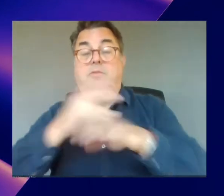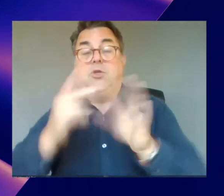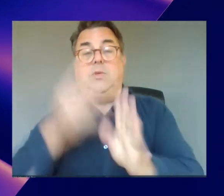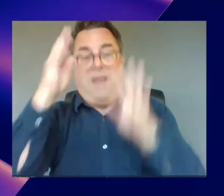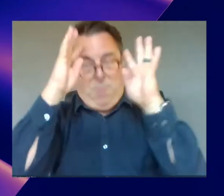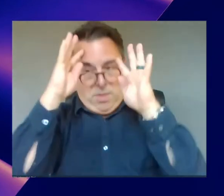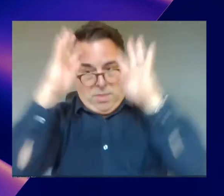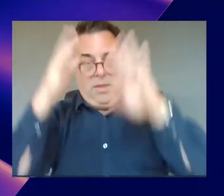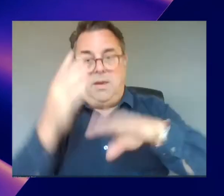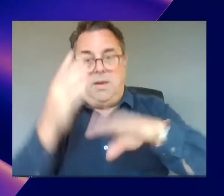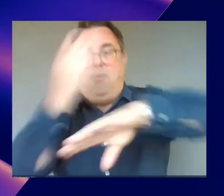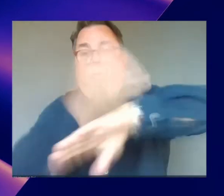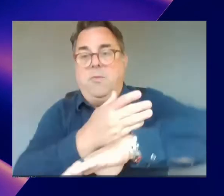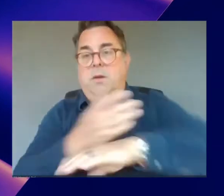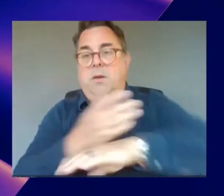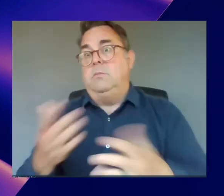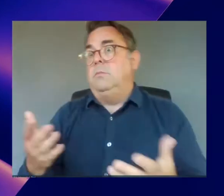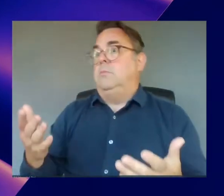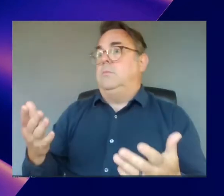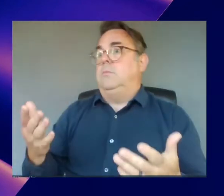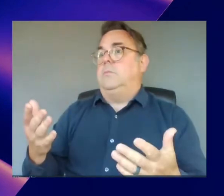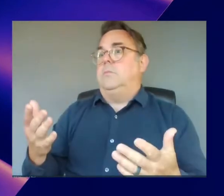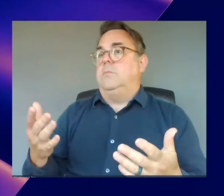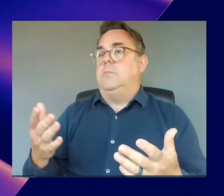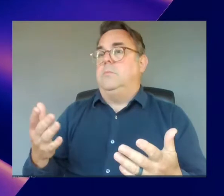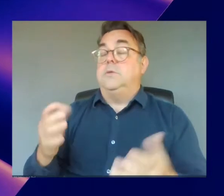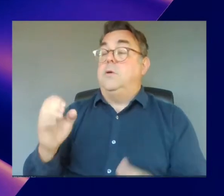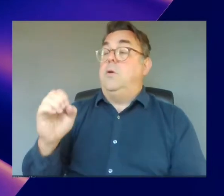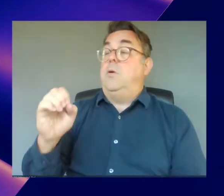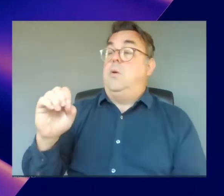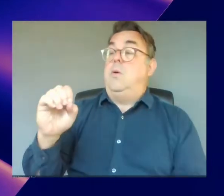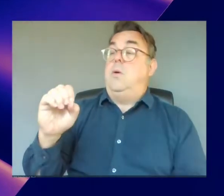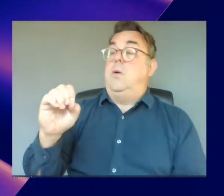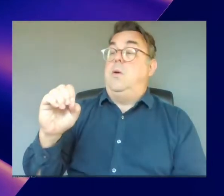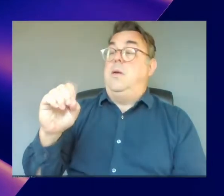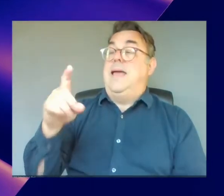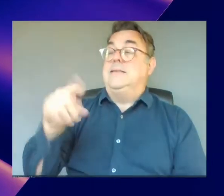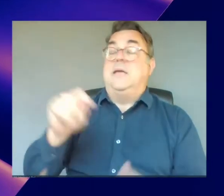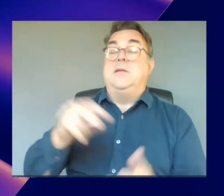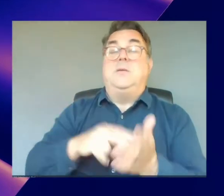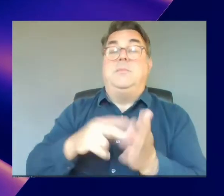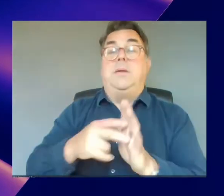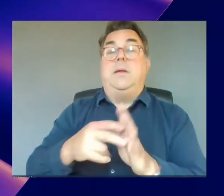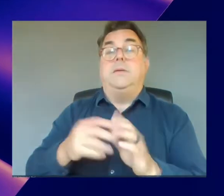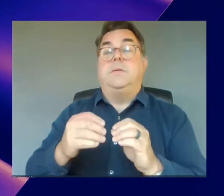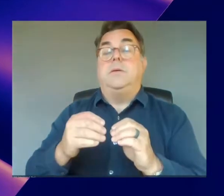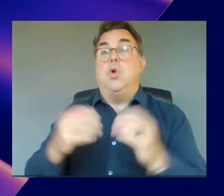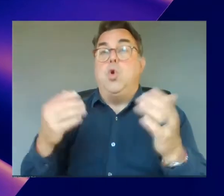And so, what Extensions really let us do is accelerate the rate of innovation of Feature Flags.